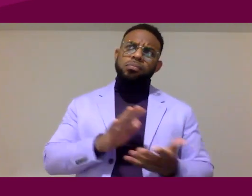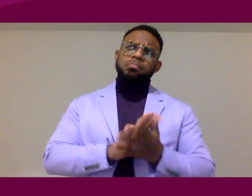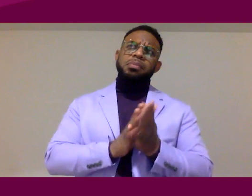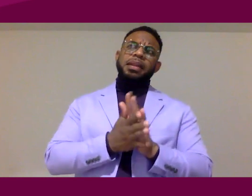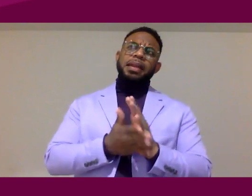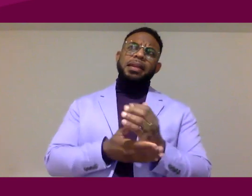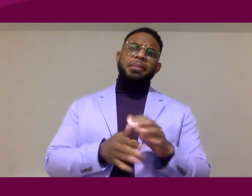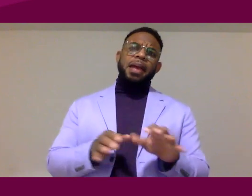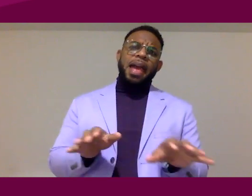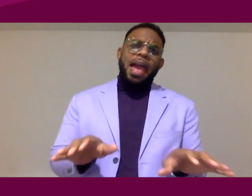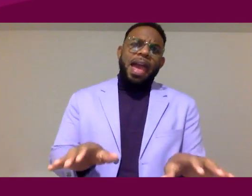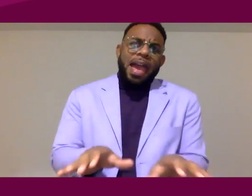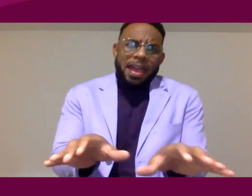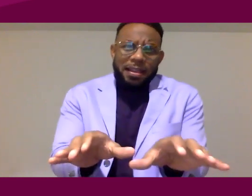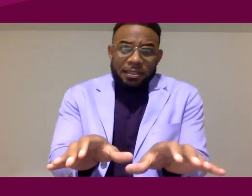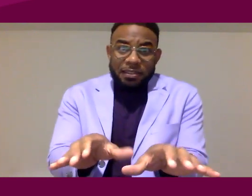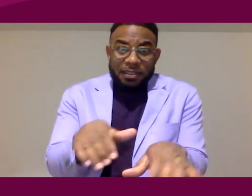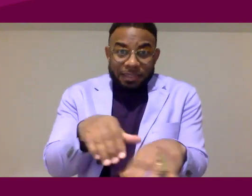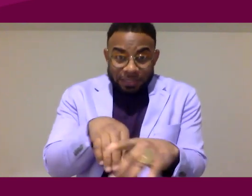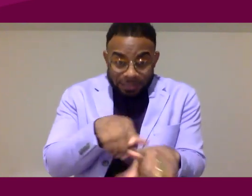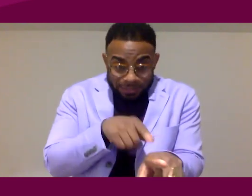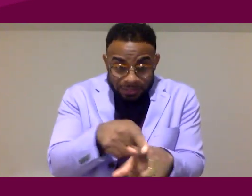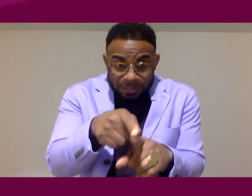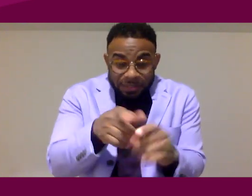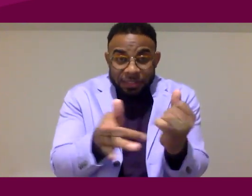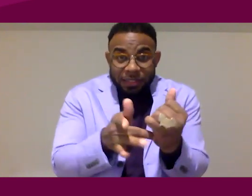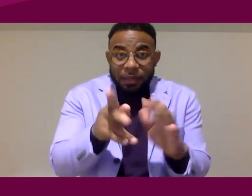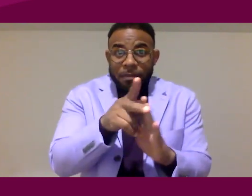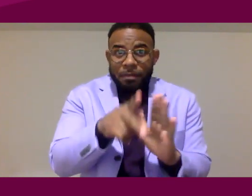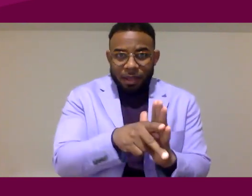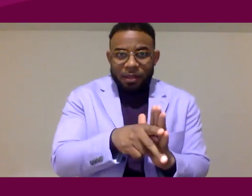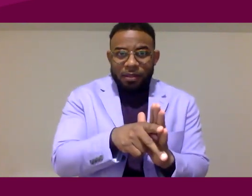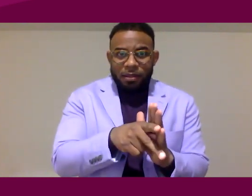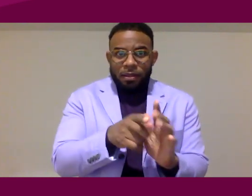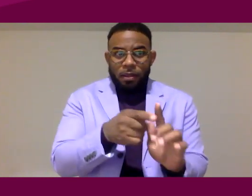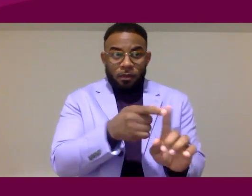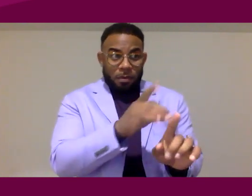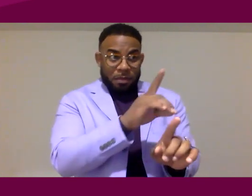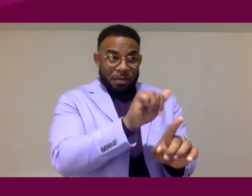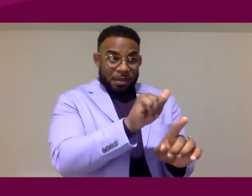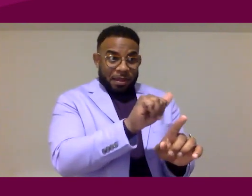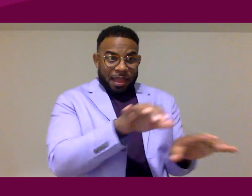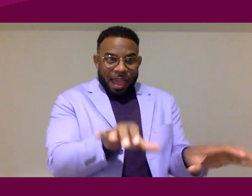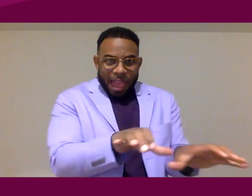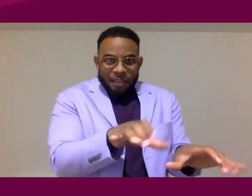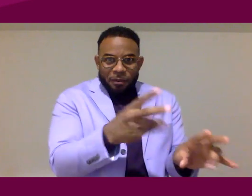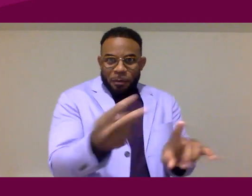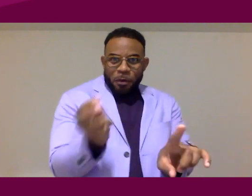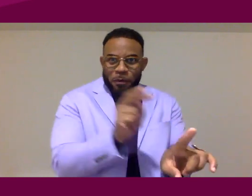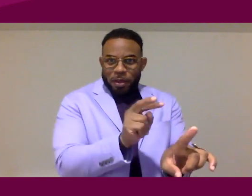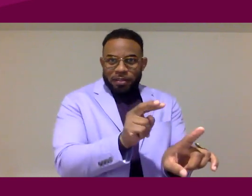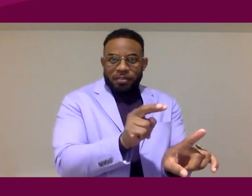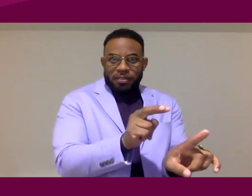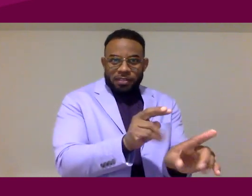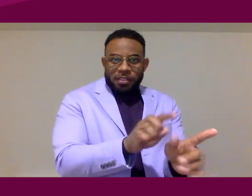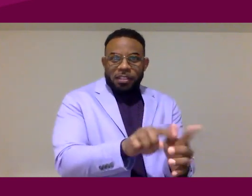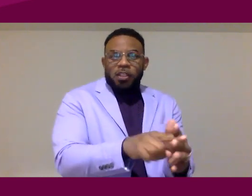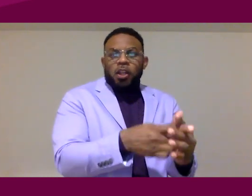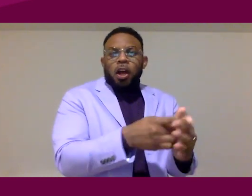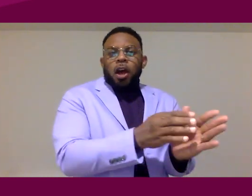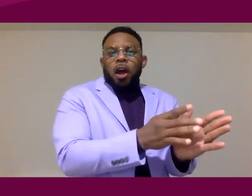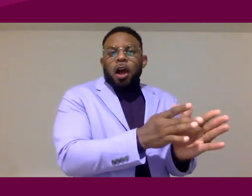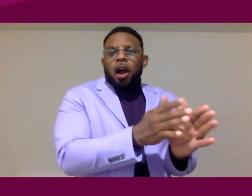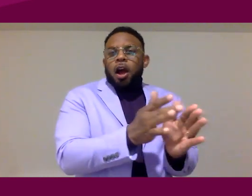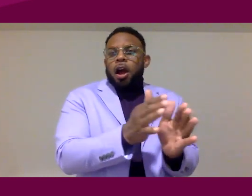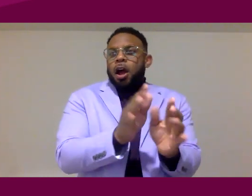active in technology policy from disability activist perspective started off attending